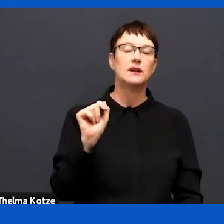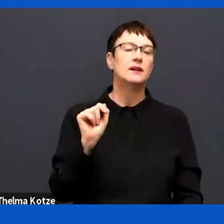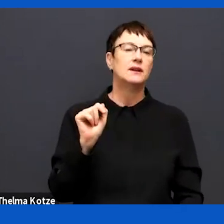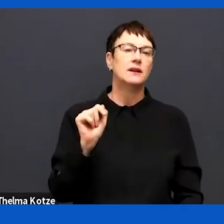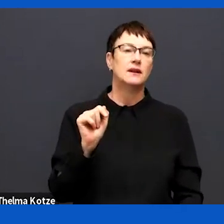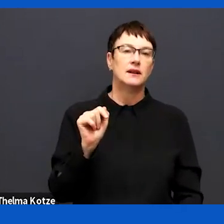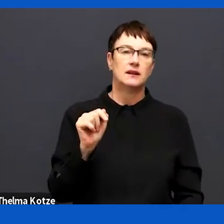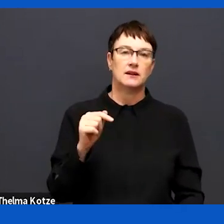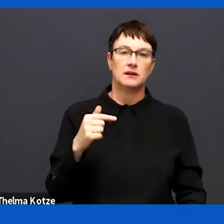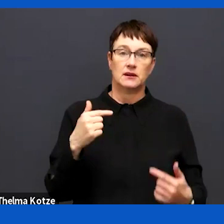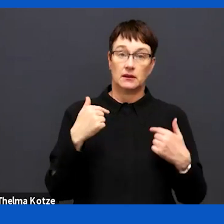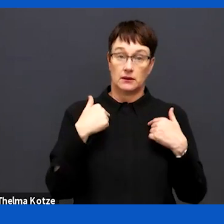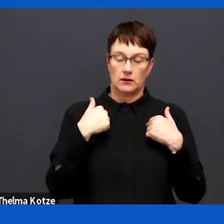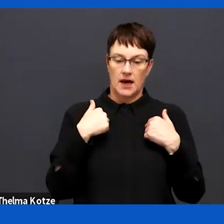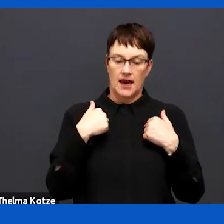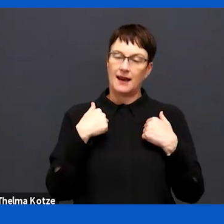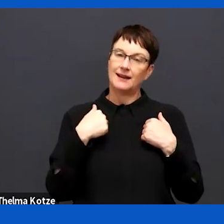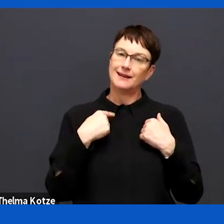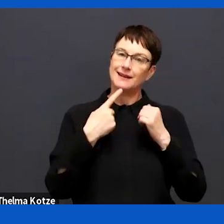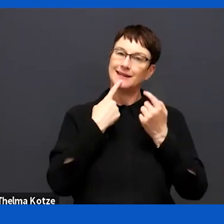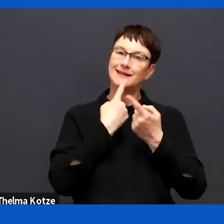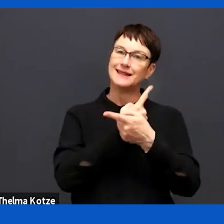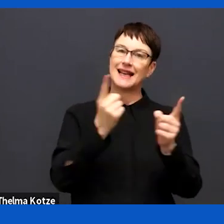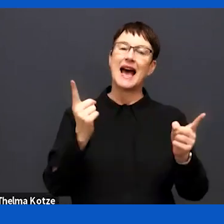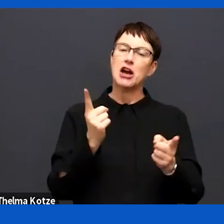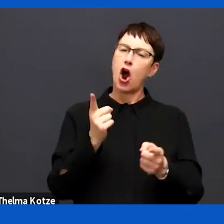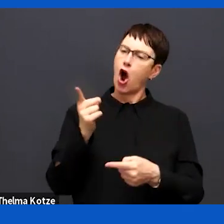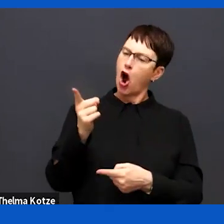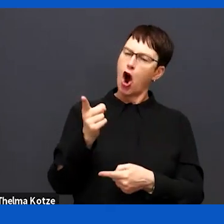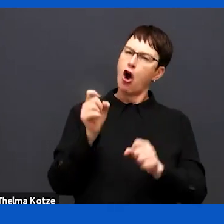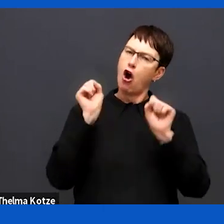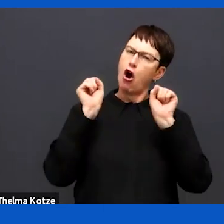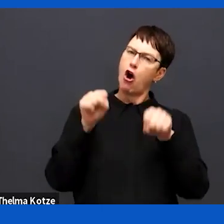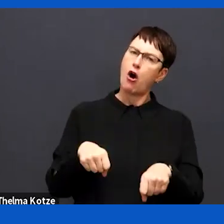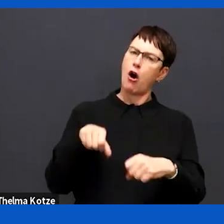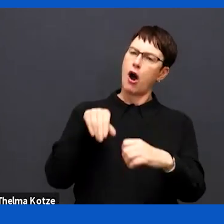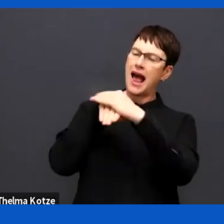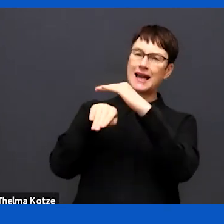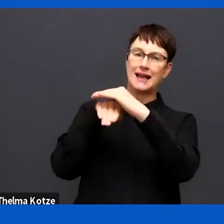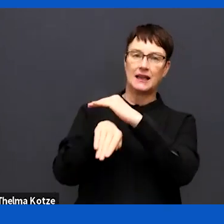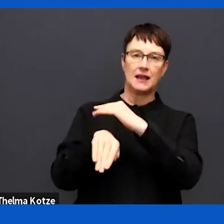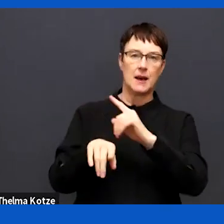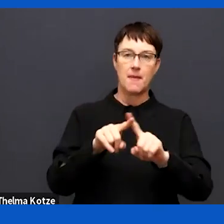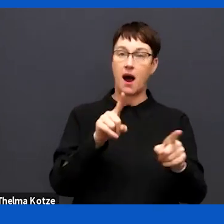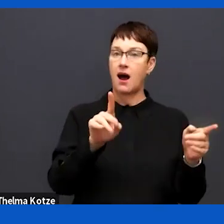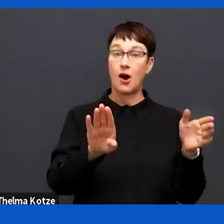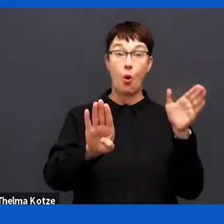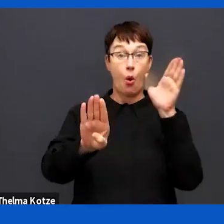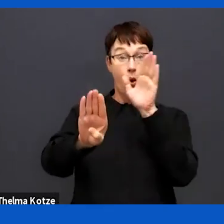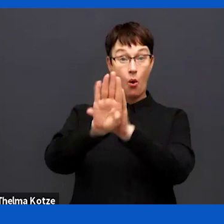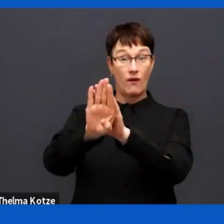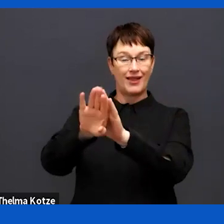overlay, the accessibility overlay create more accessible issue for some kind of disability,